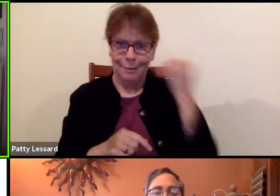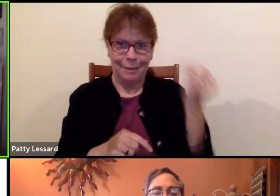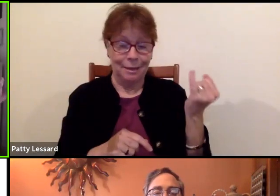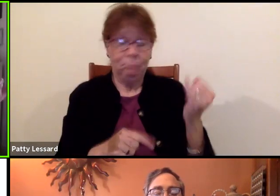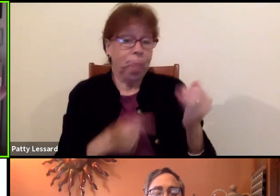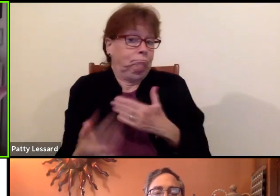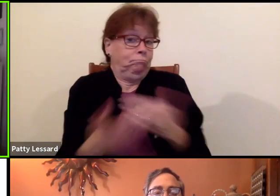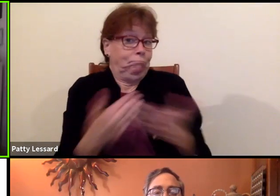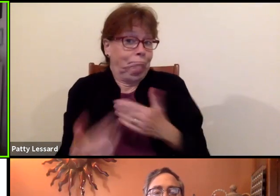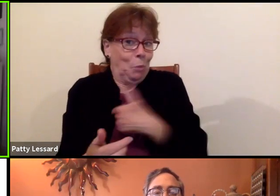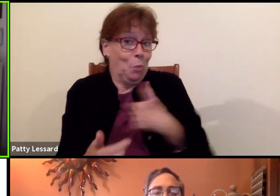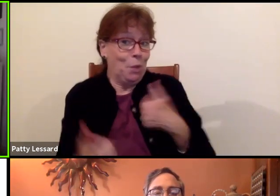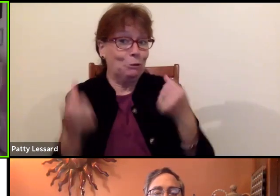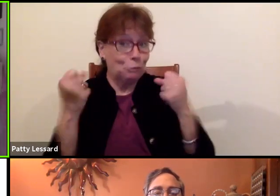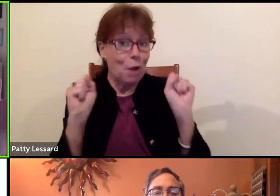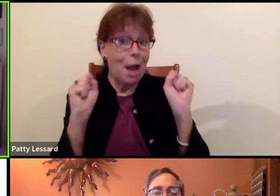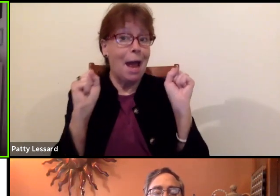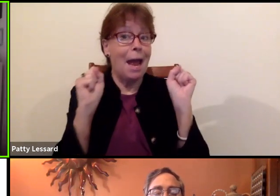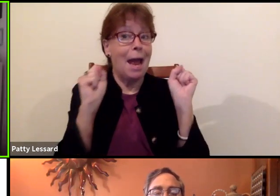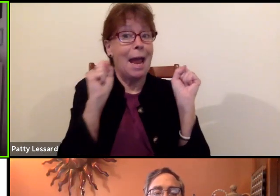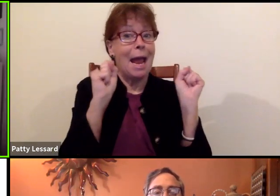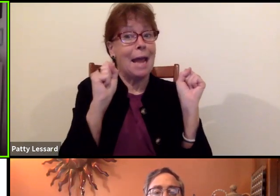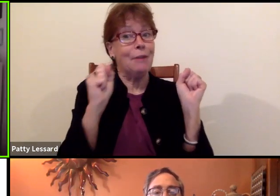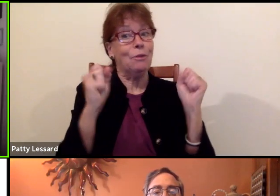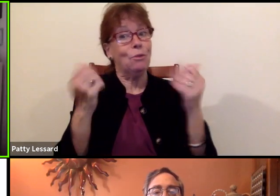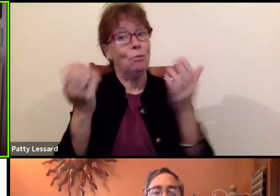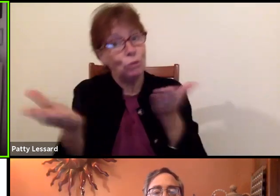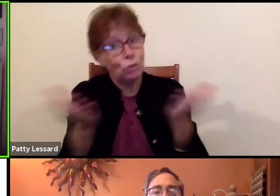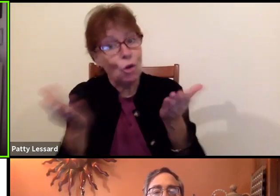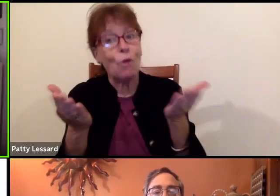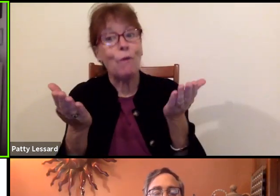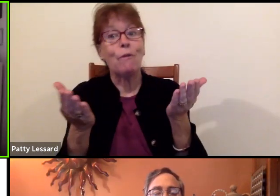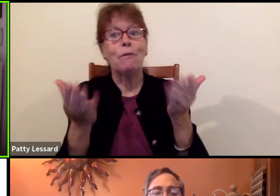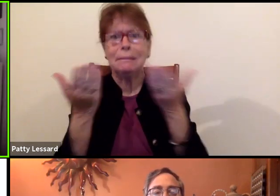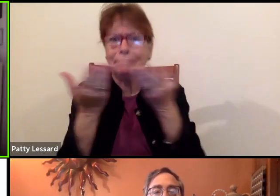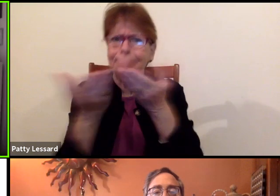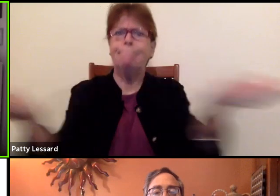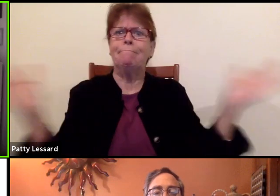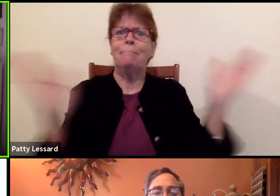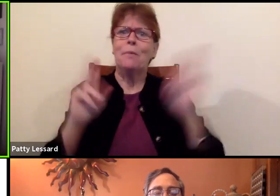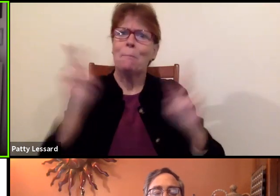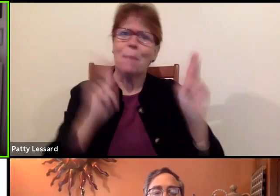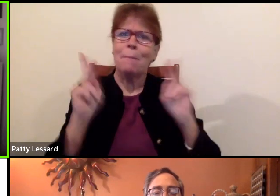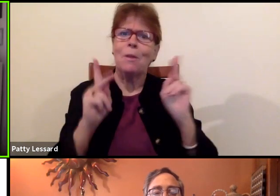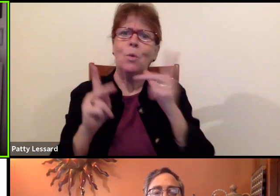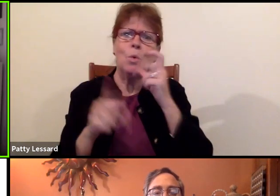brought up here, one with respect to products and one with respect to employment. So these are just crazy